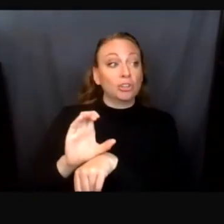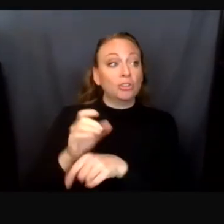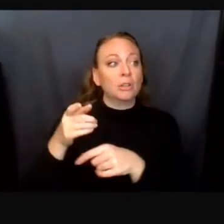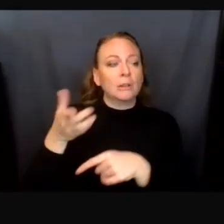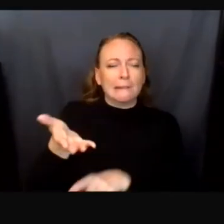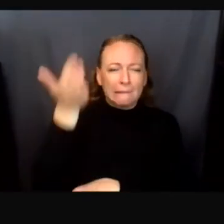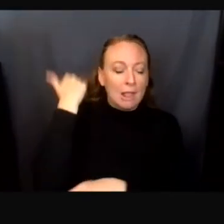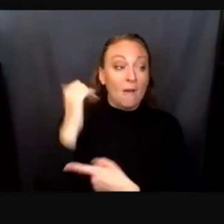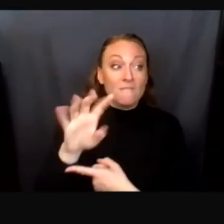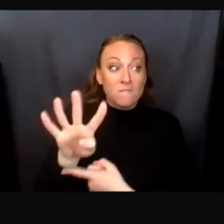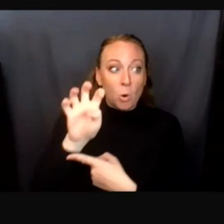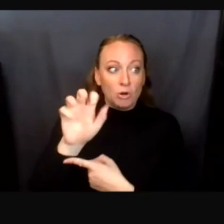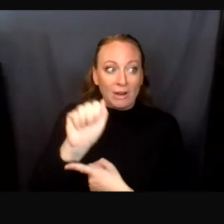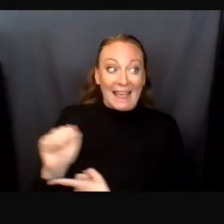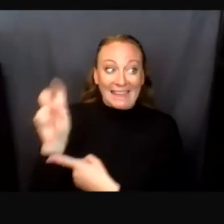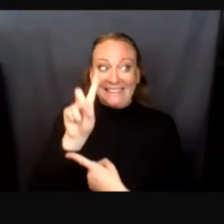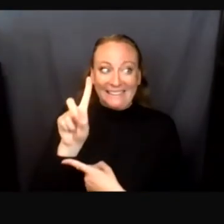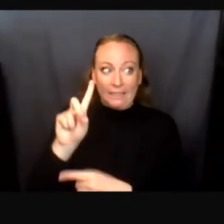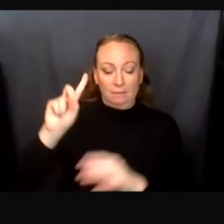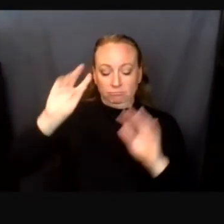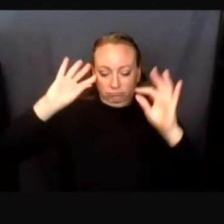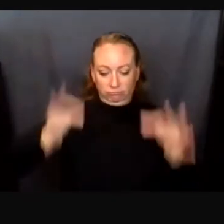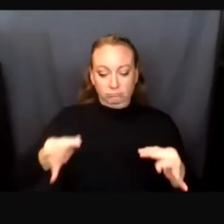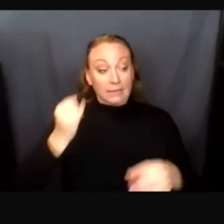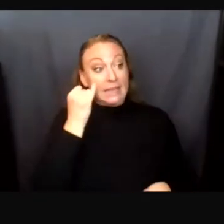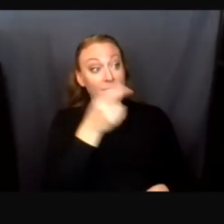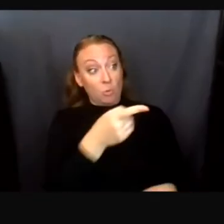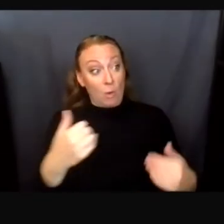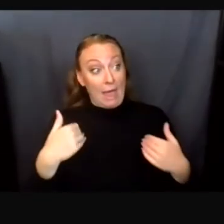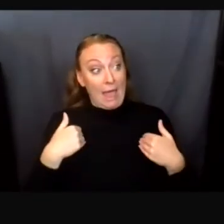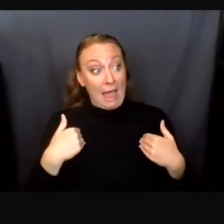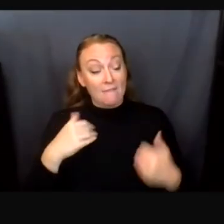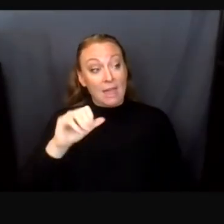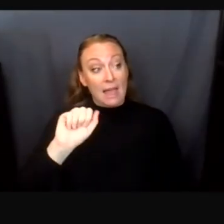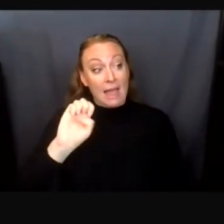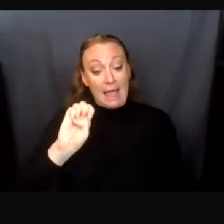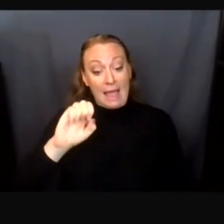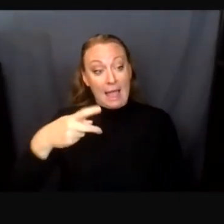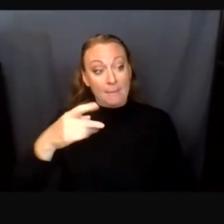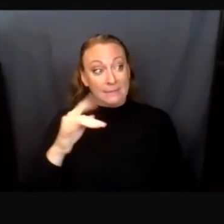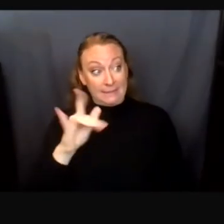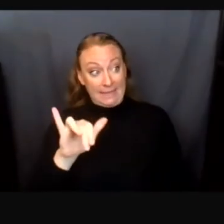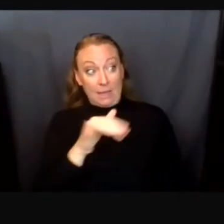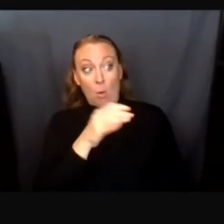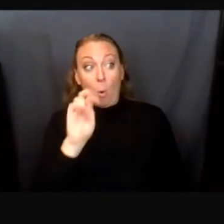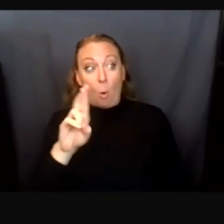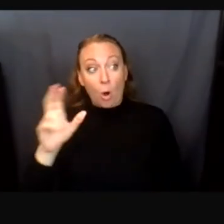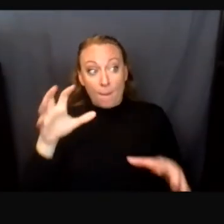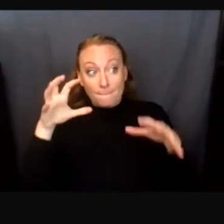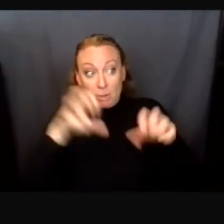said if you have epilepsy or possessed by the devil, you cannot be a priest."